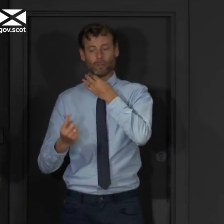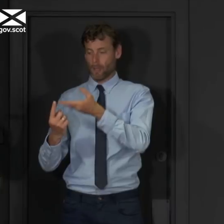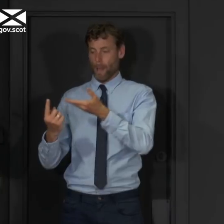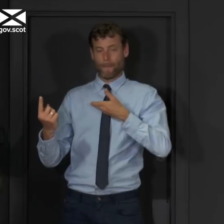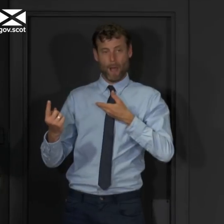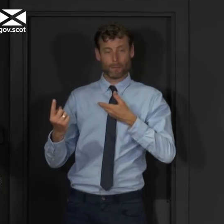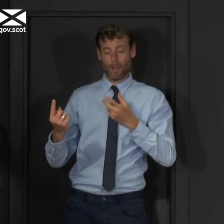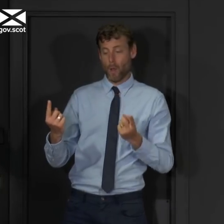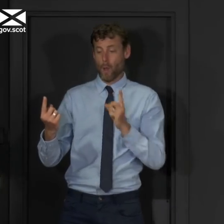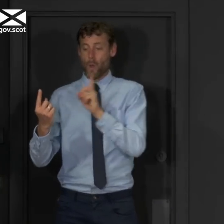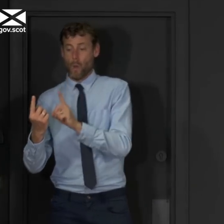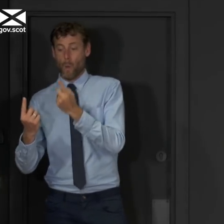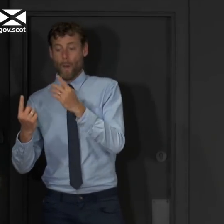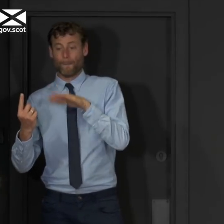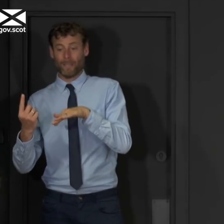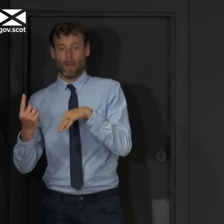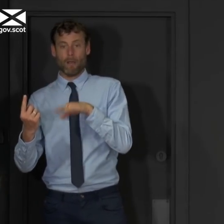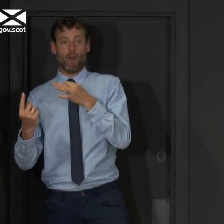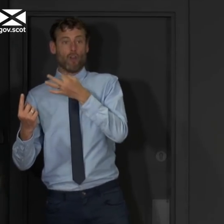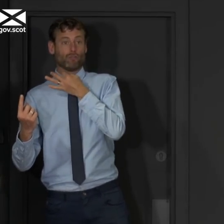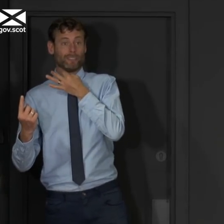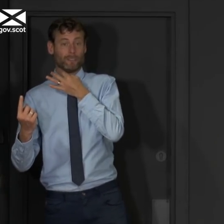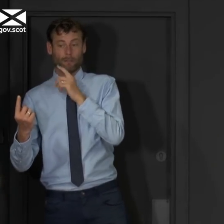metre. The risk of transmission at three or four metres would be less than two metres.